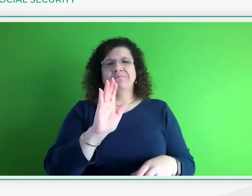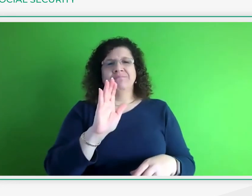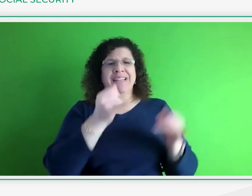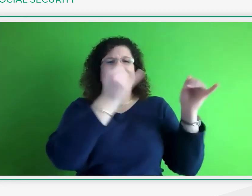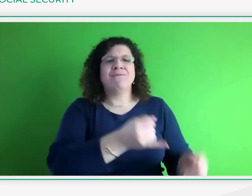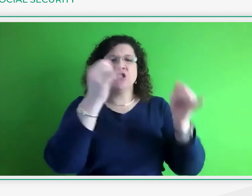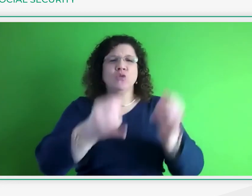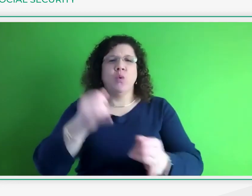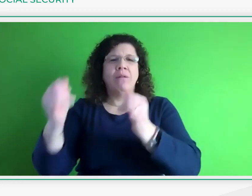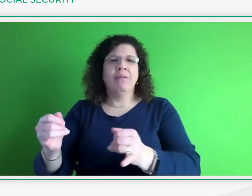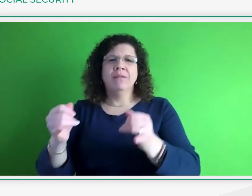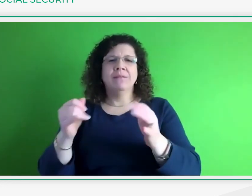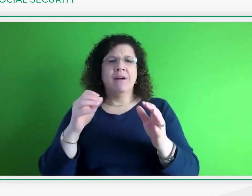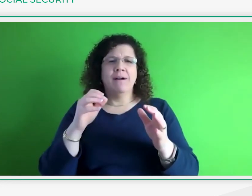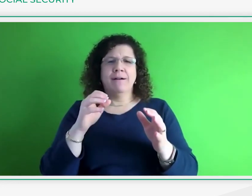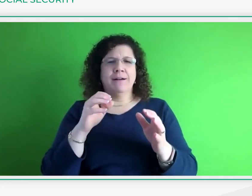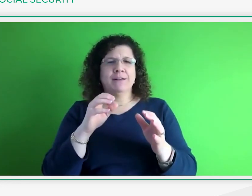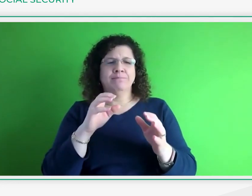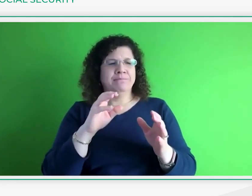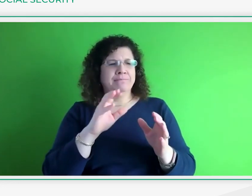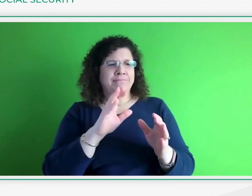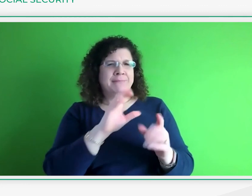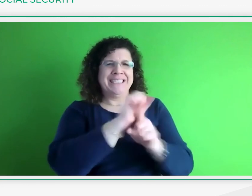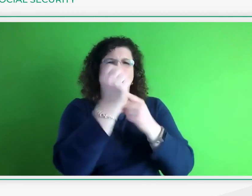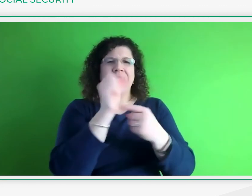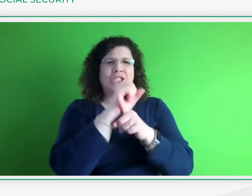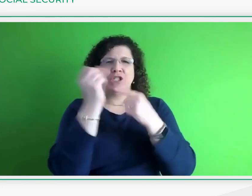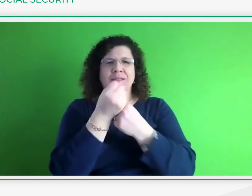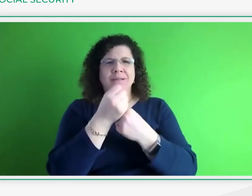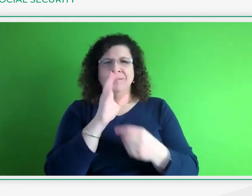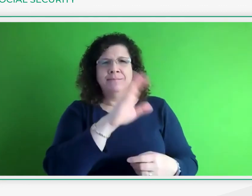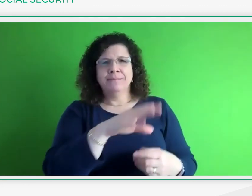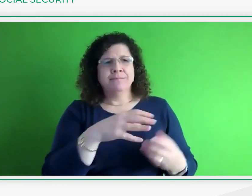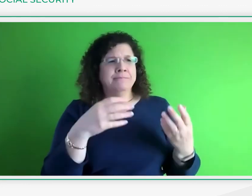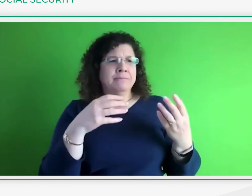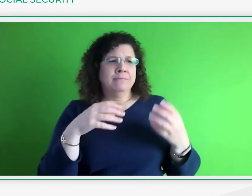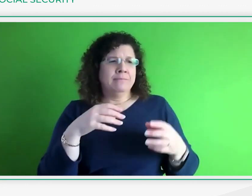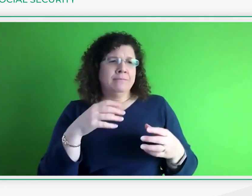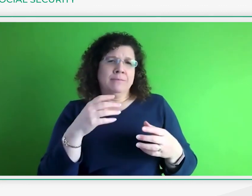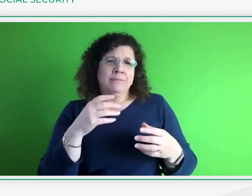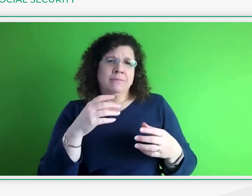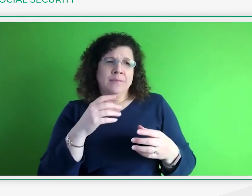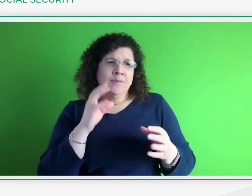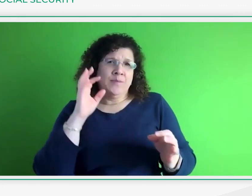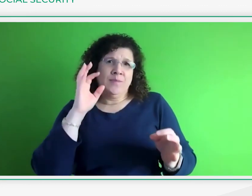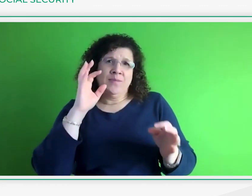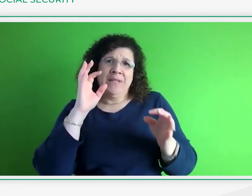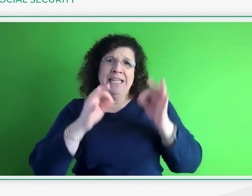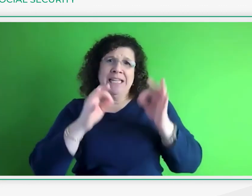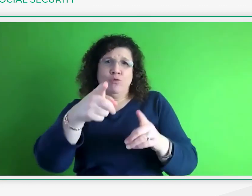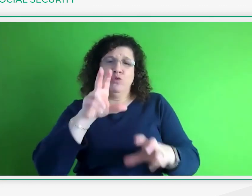It's definitely based on your individual lifestyle and situation.